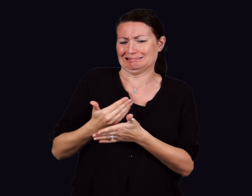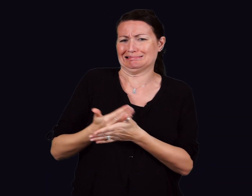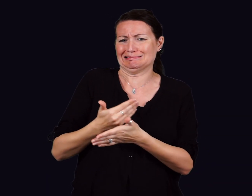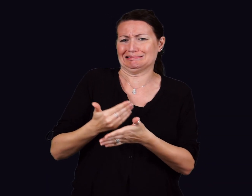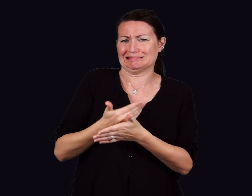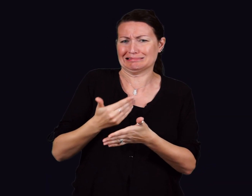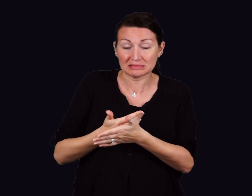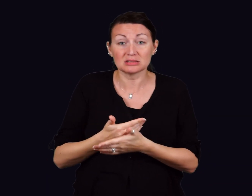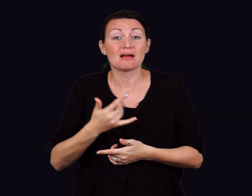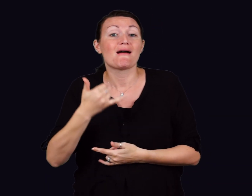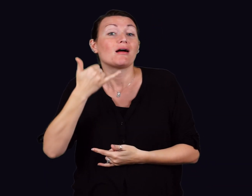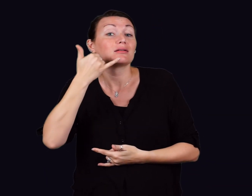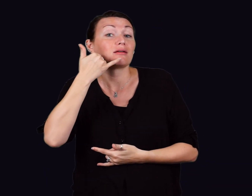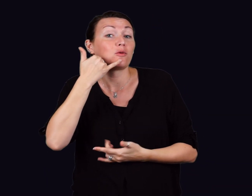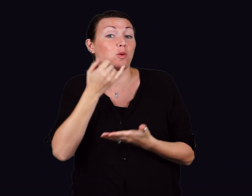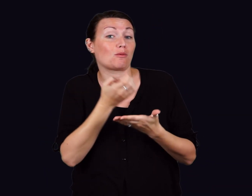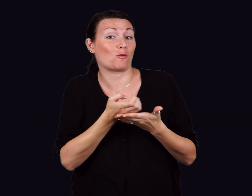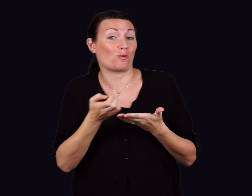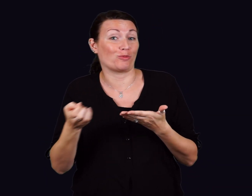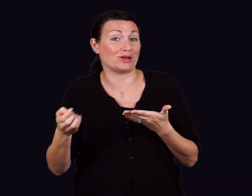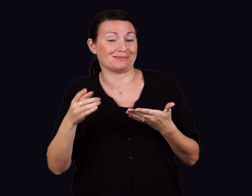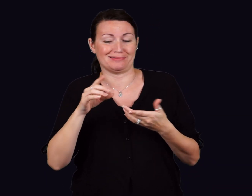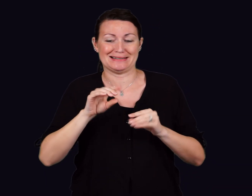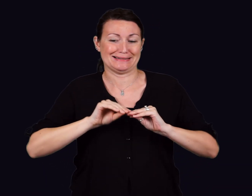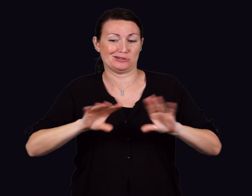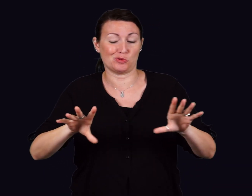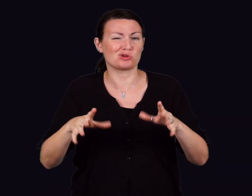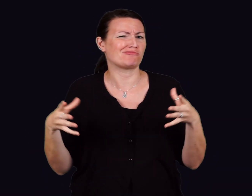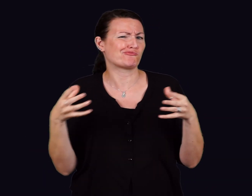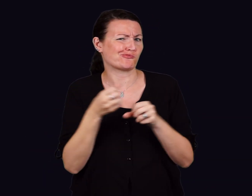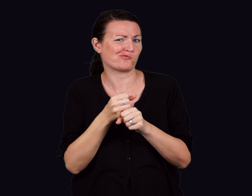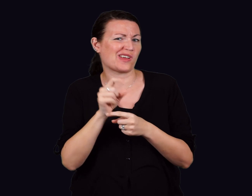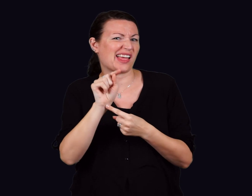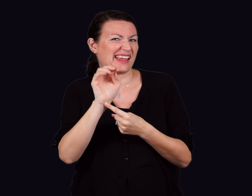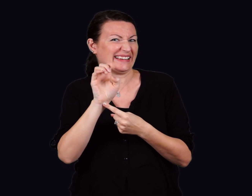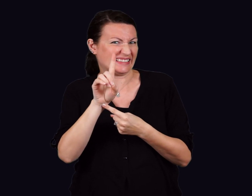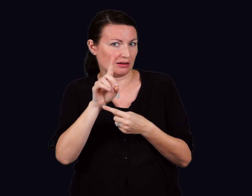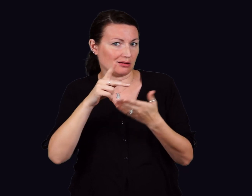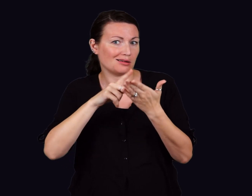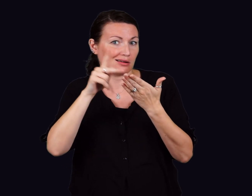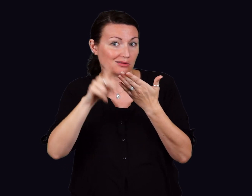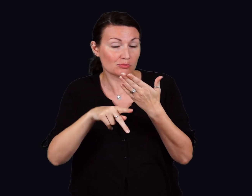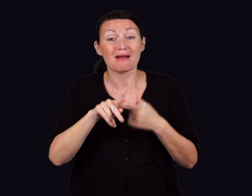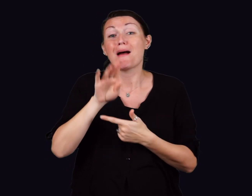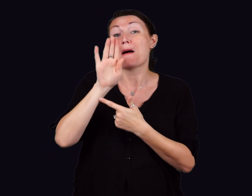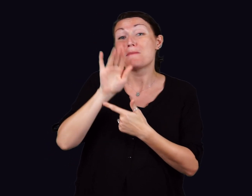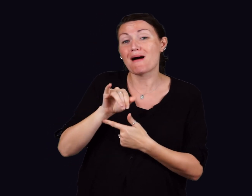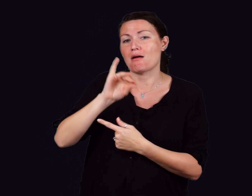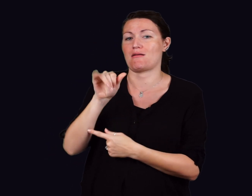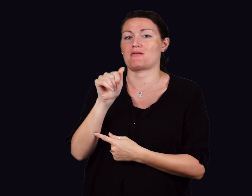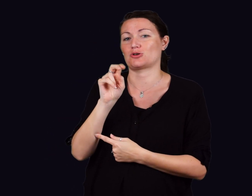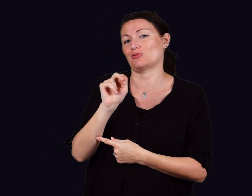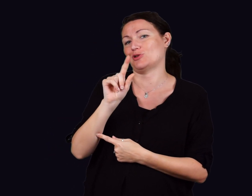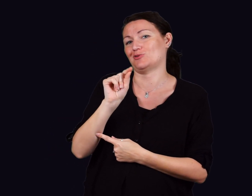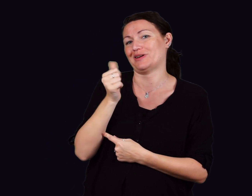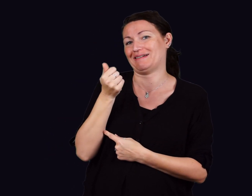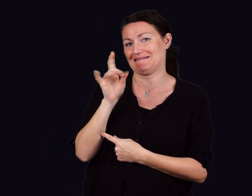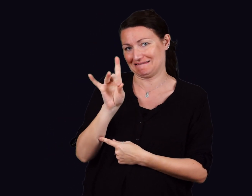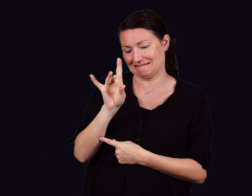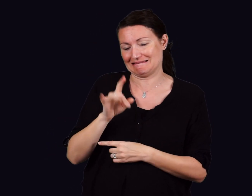the Telephone Equipment Distribution (TED) program by January 2018